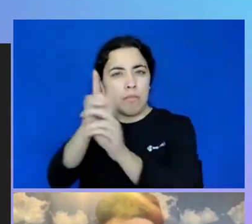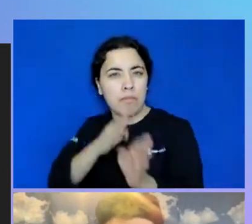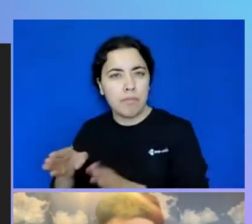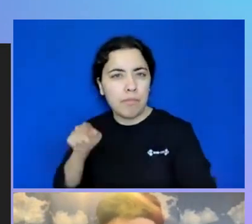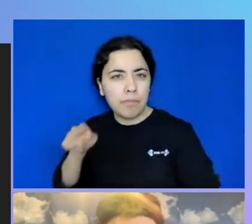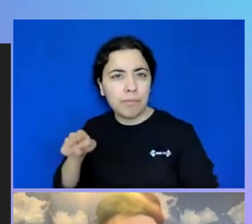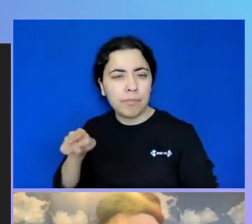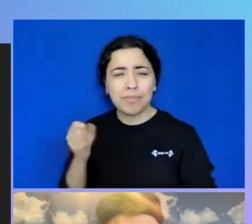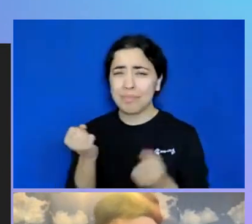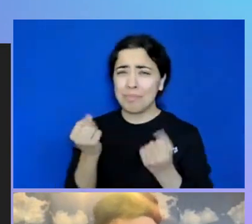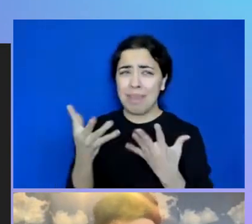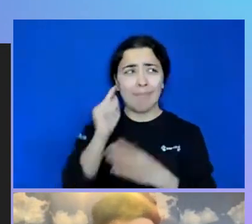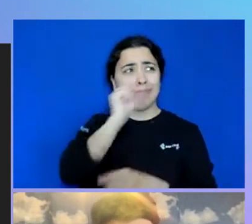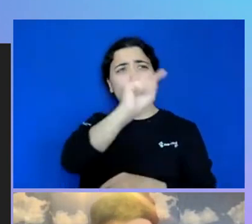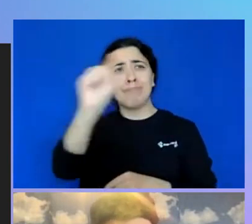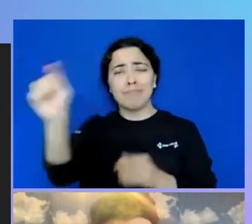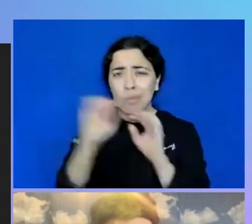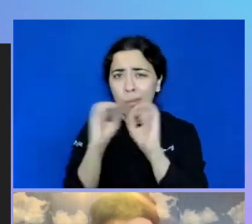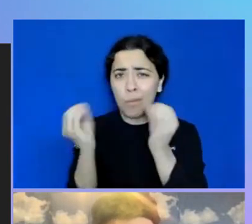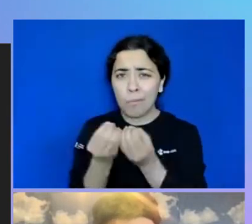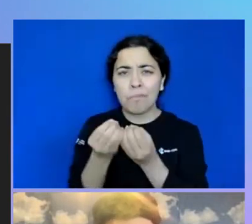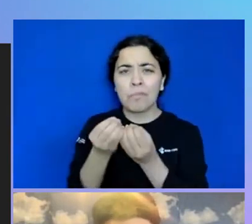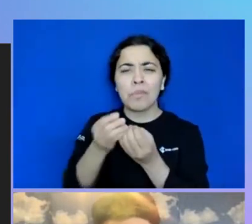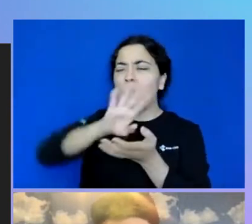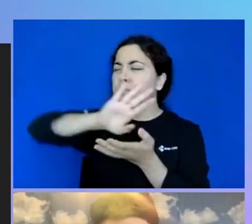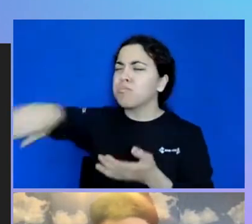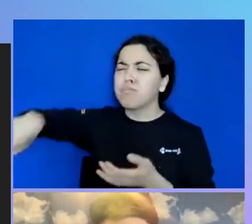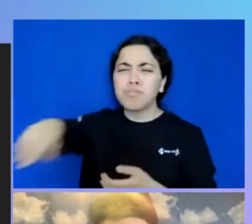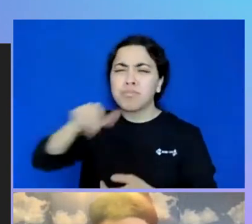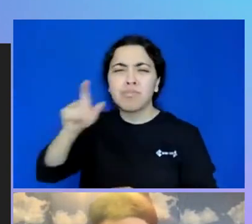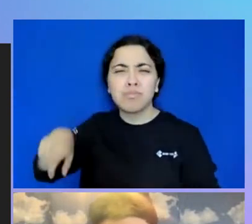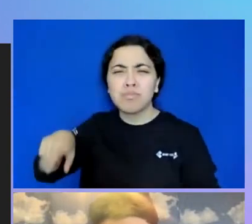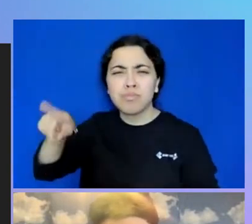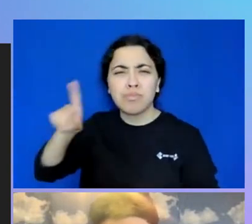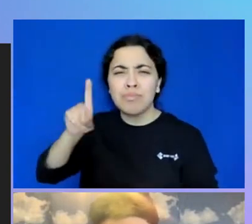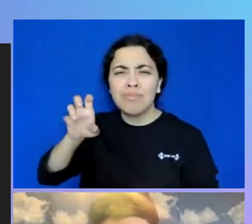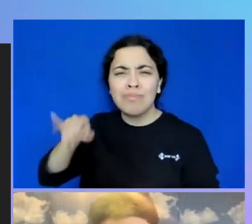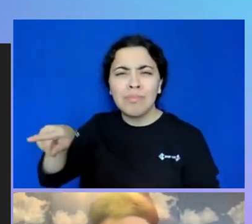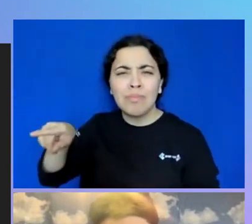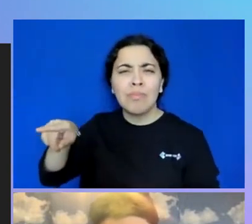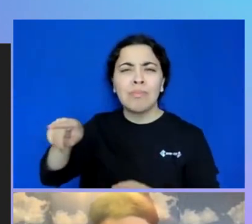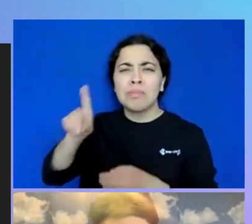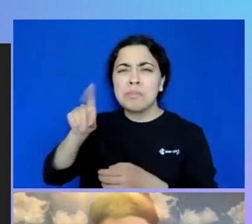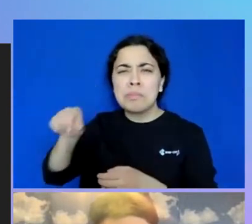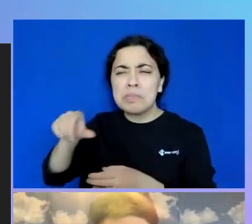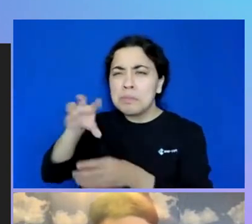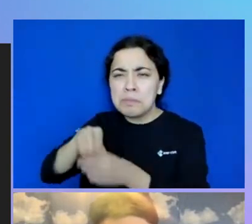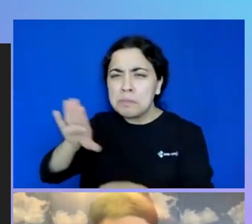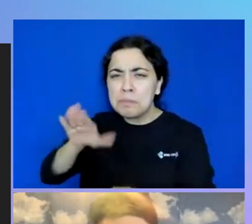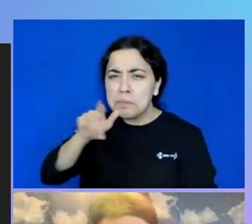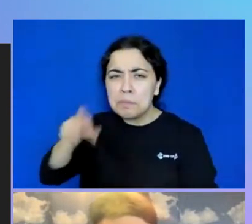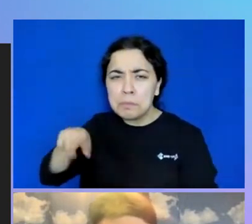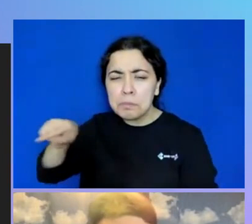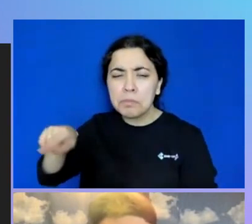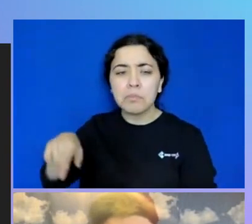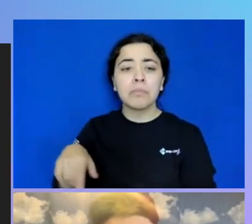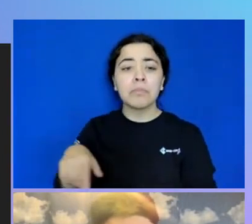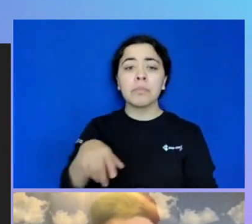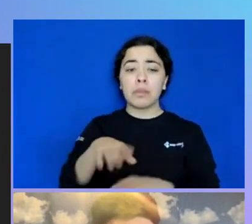organizations leave it out altogether, and I do have a link here at the bottom, um, uh,